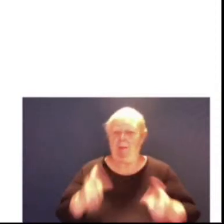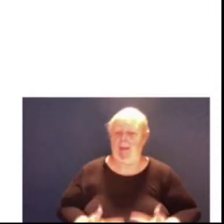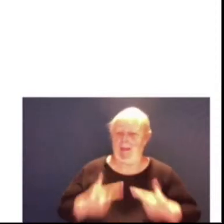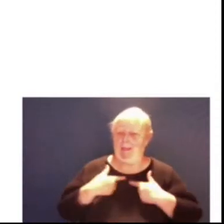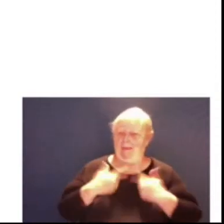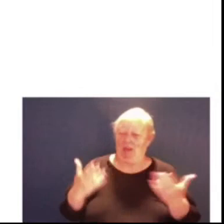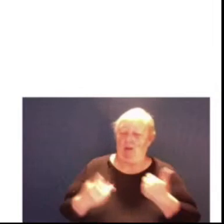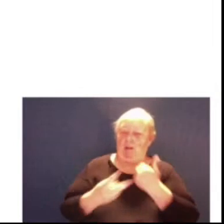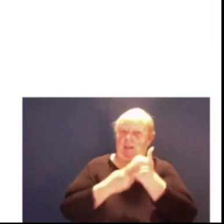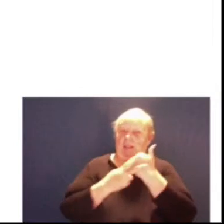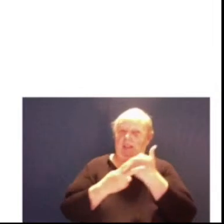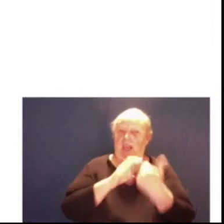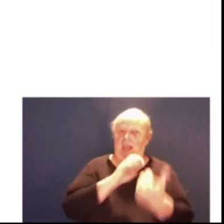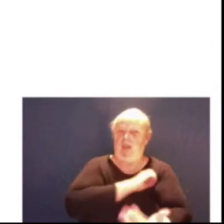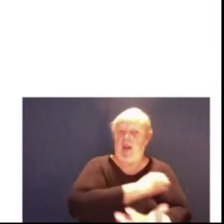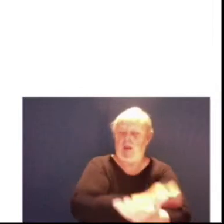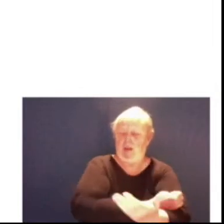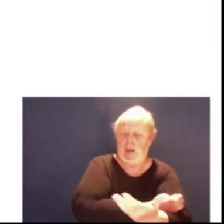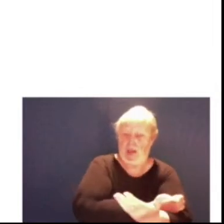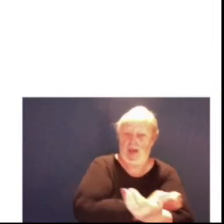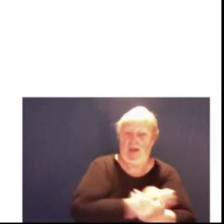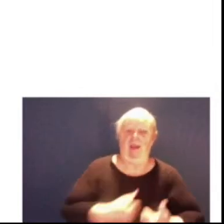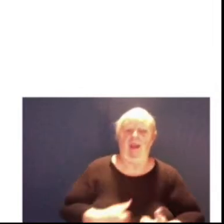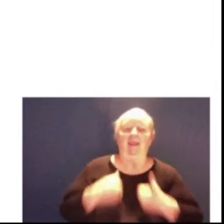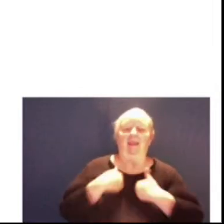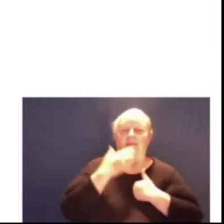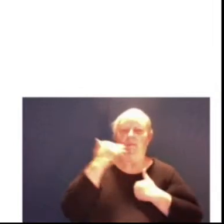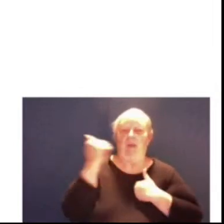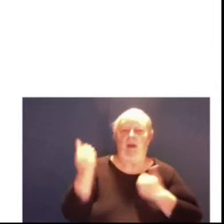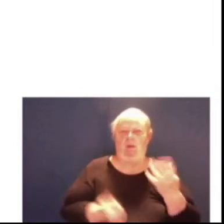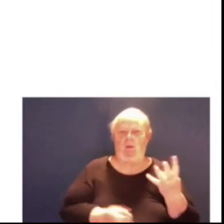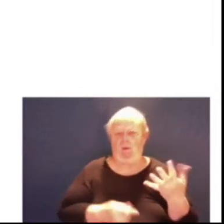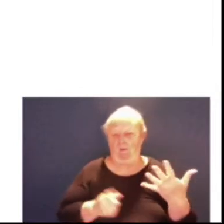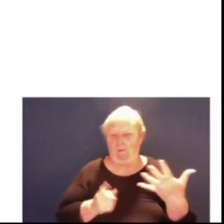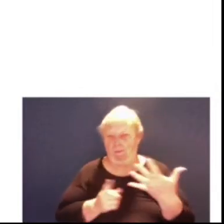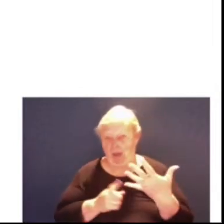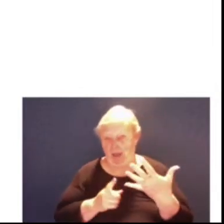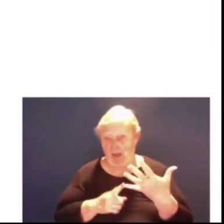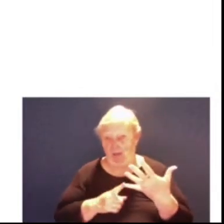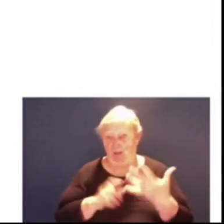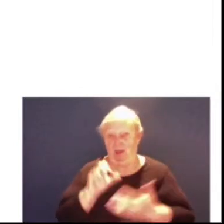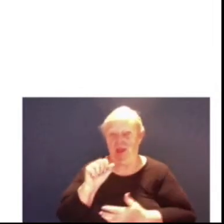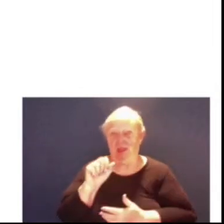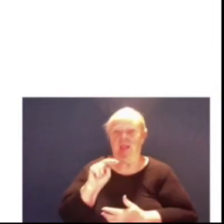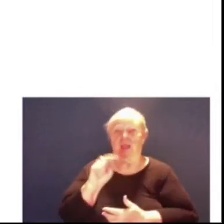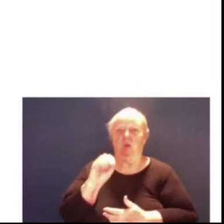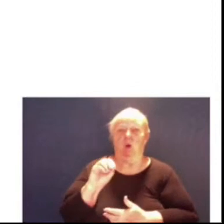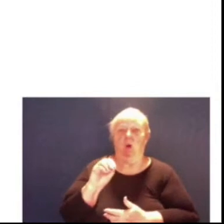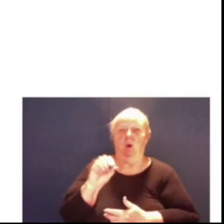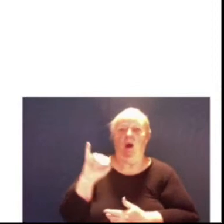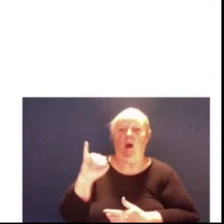And our founding partner, the Sno-Isle Libraries Foundation. Committed to mobilizing people and resources